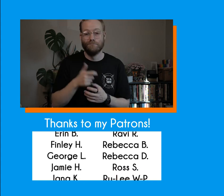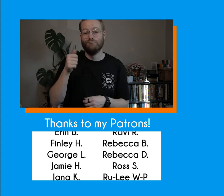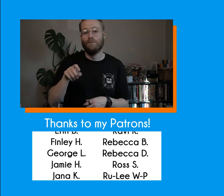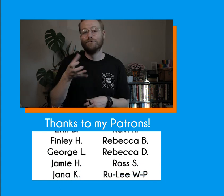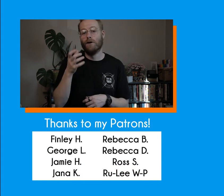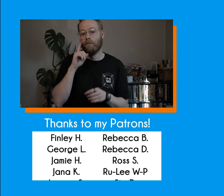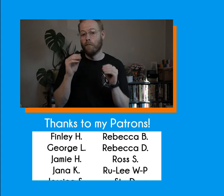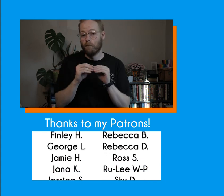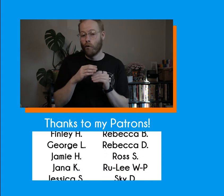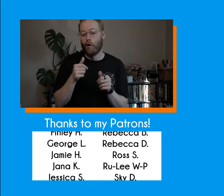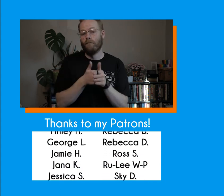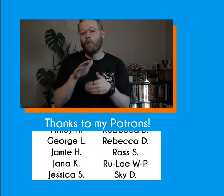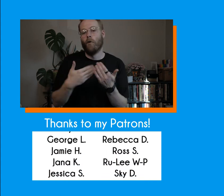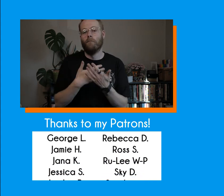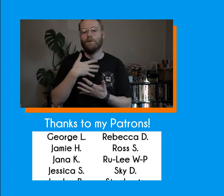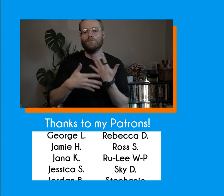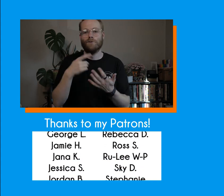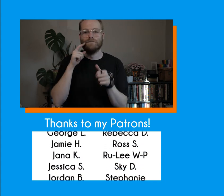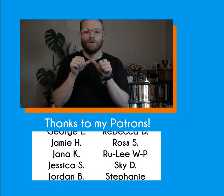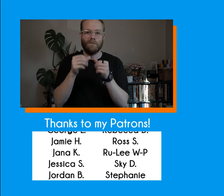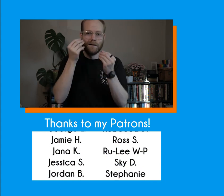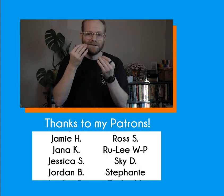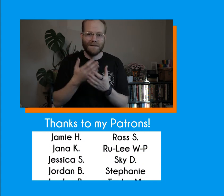Subscribe to this channel for more, and follow me on all my socials to stay updated.